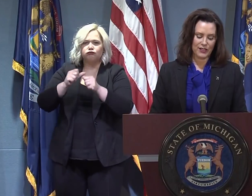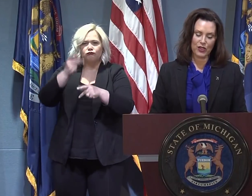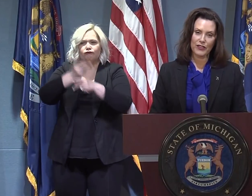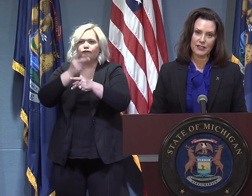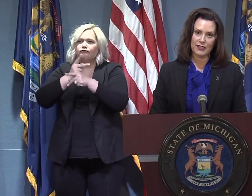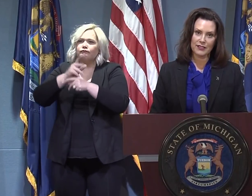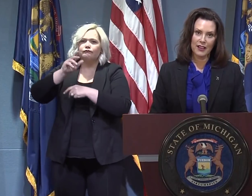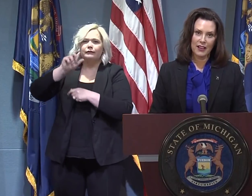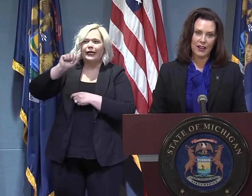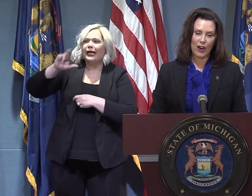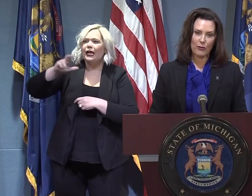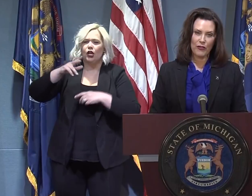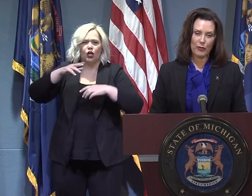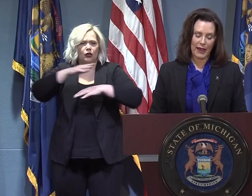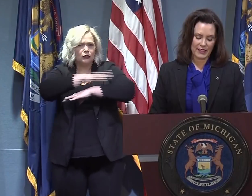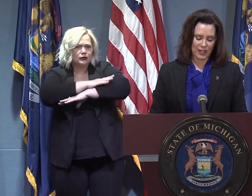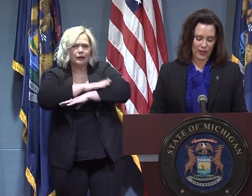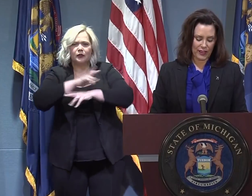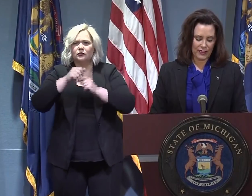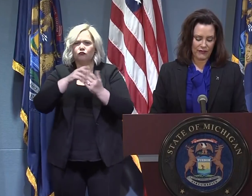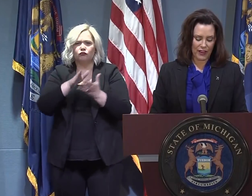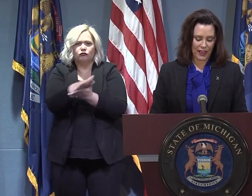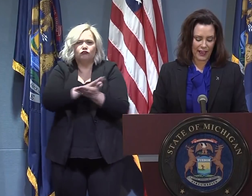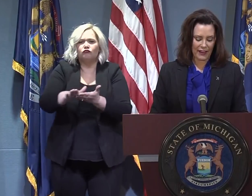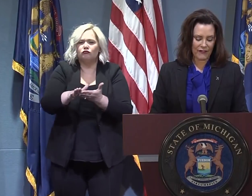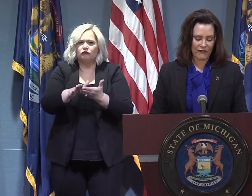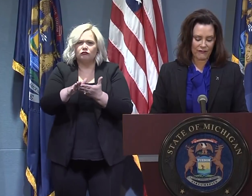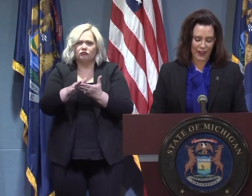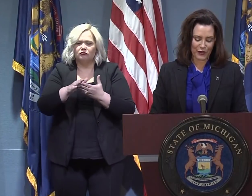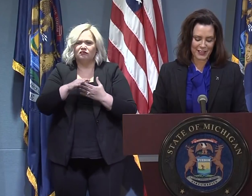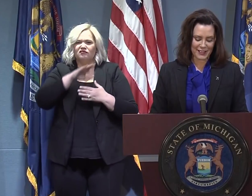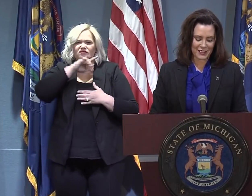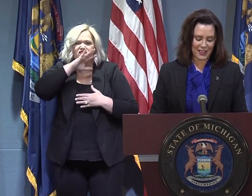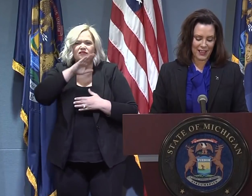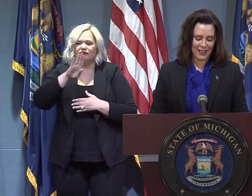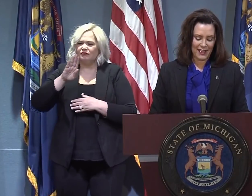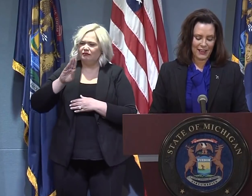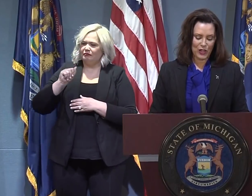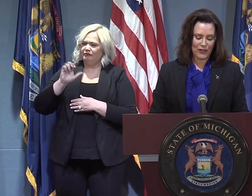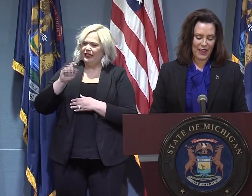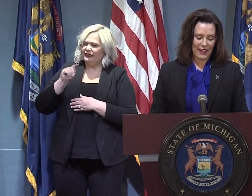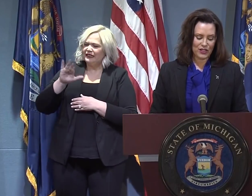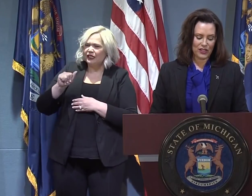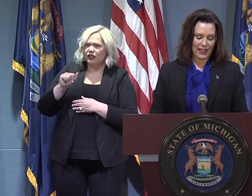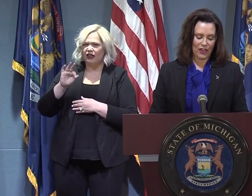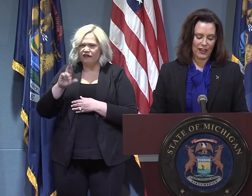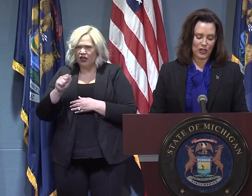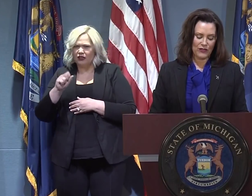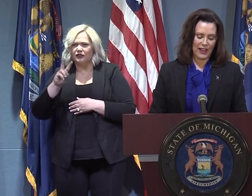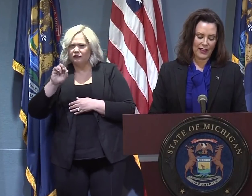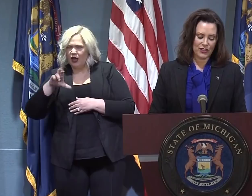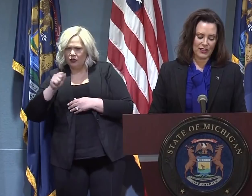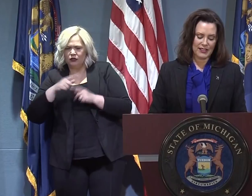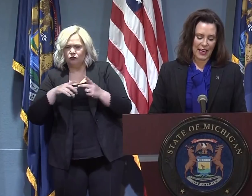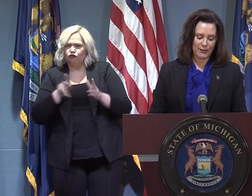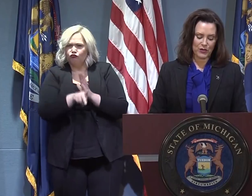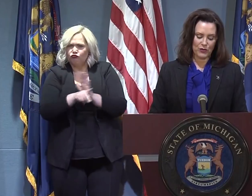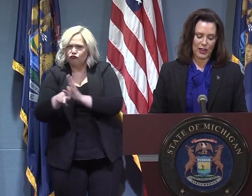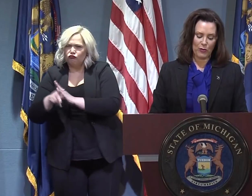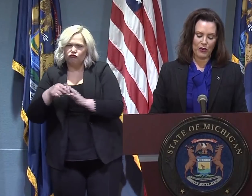UNVEILED TWO NEW UVC LIGHT DEVICES THAT AUTOMATICALLY AND CONTINUOUSLY TREAT AIR AND